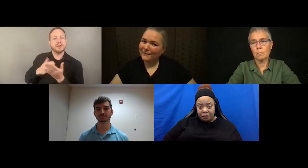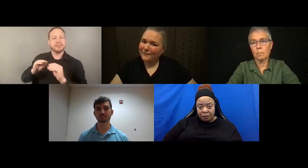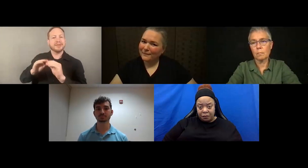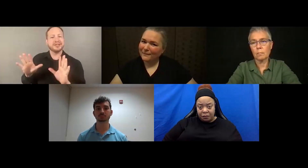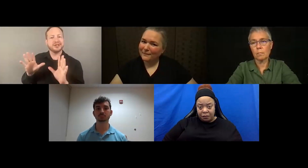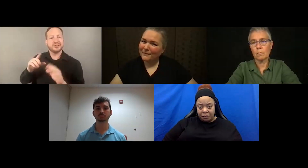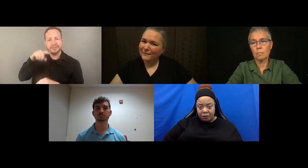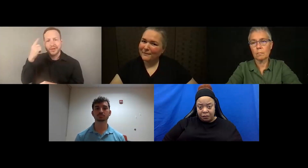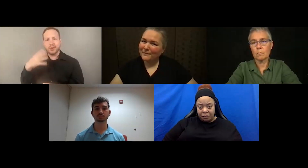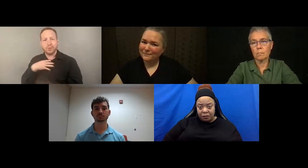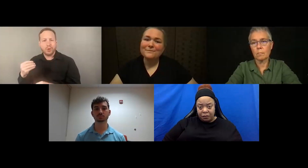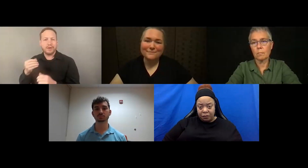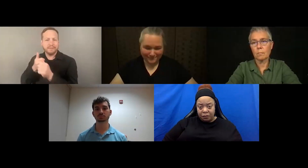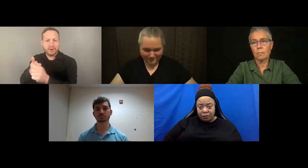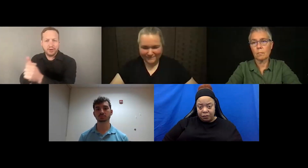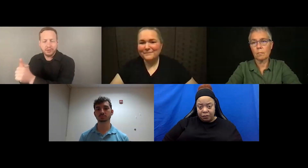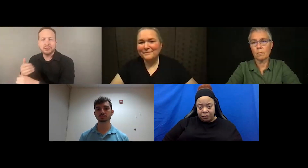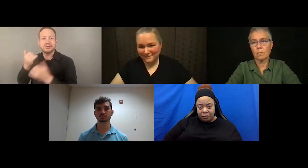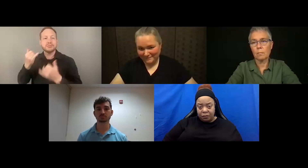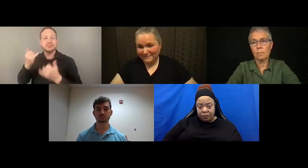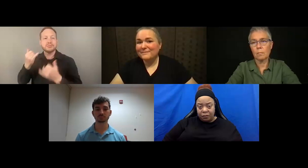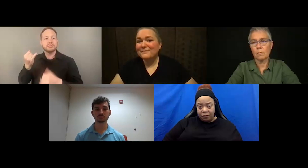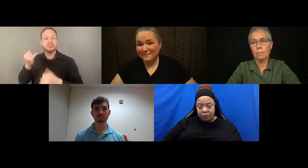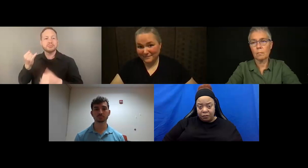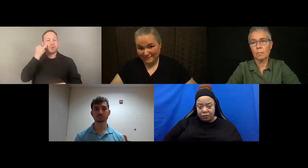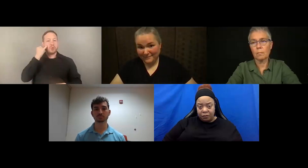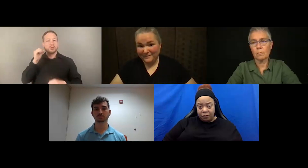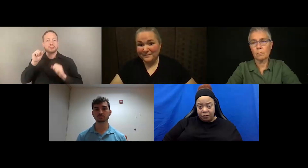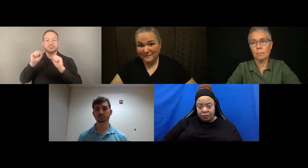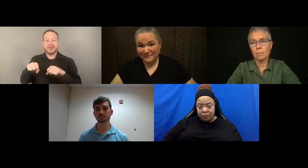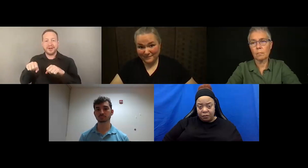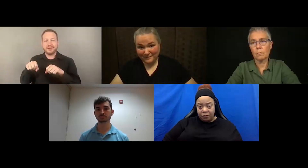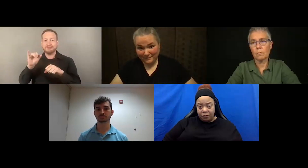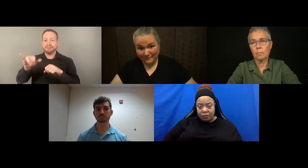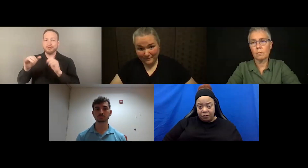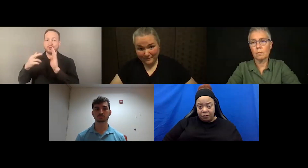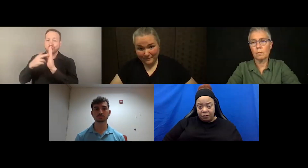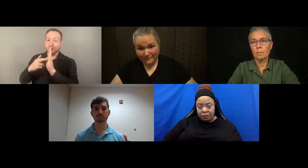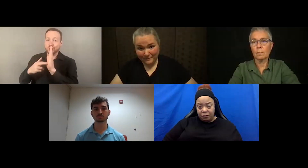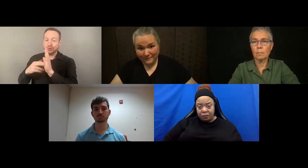areas, there are boundaries, clear black and white delineations.